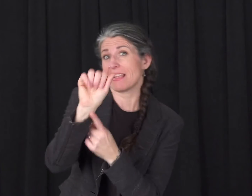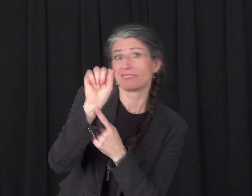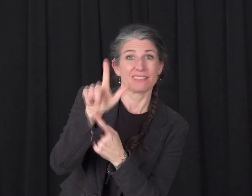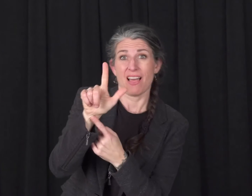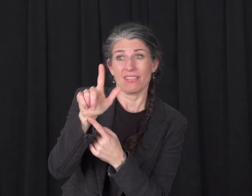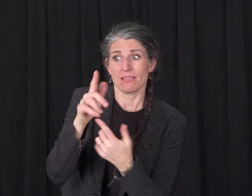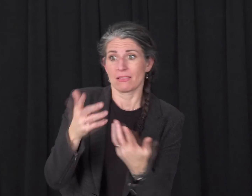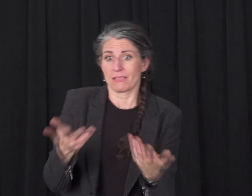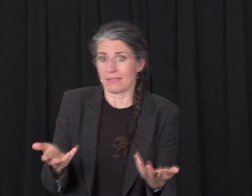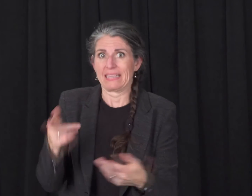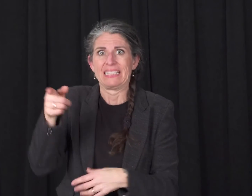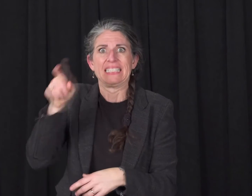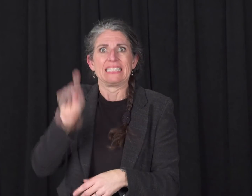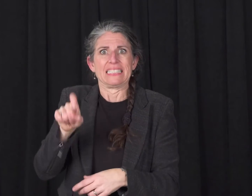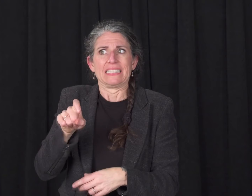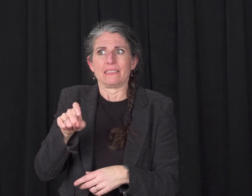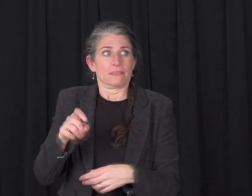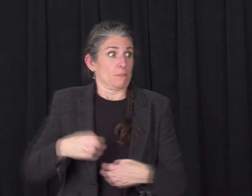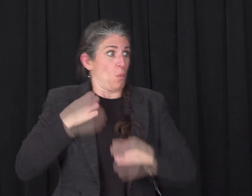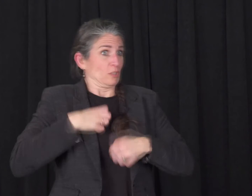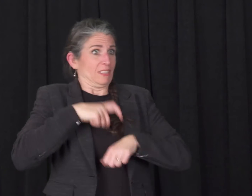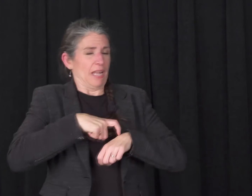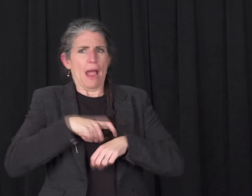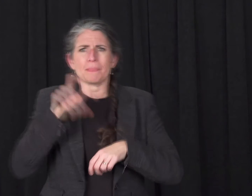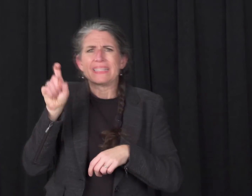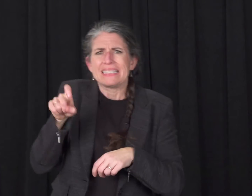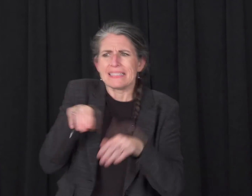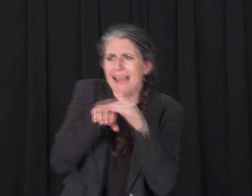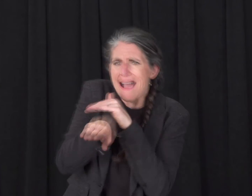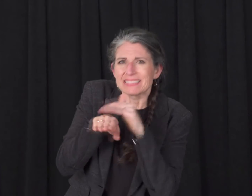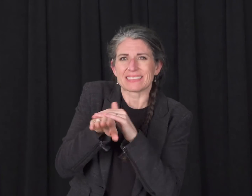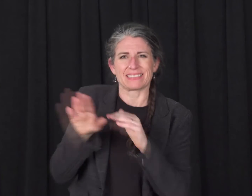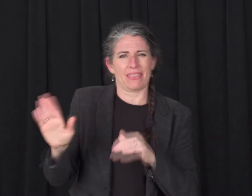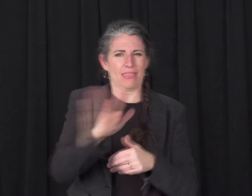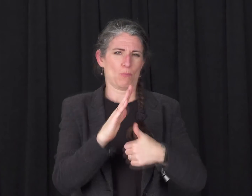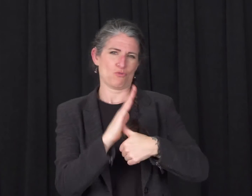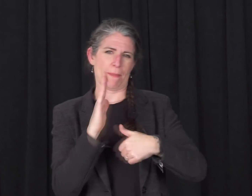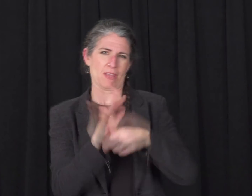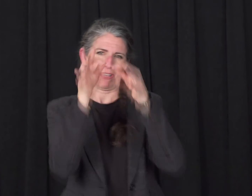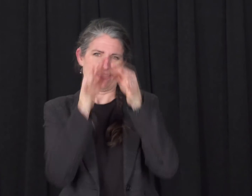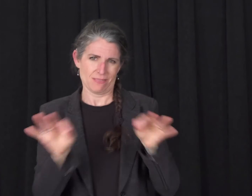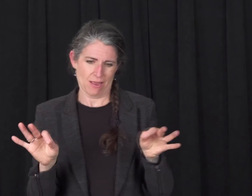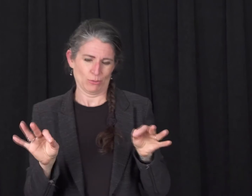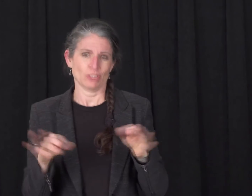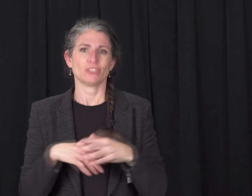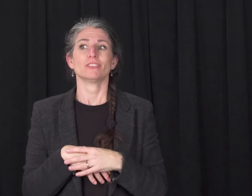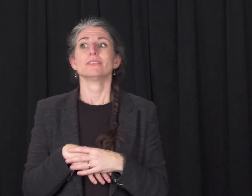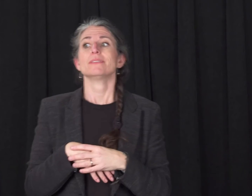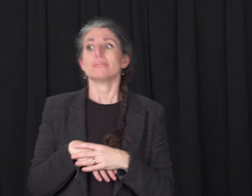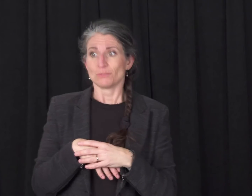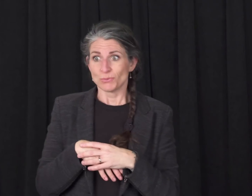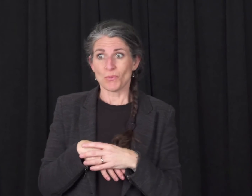and it was such an emotional time and they needed access in their primary language in their native language. So